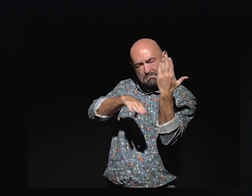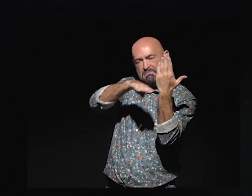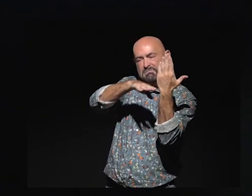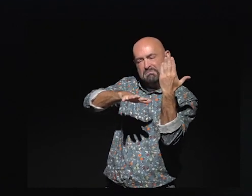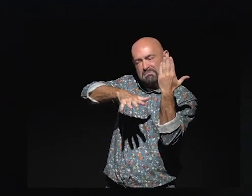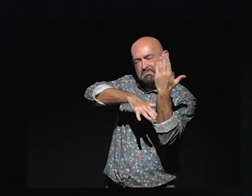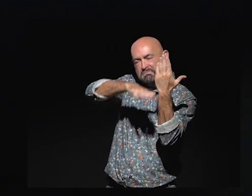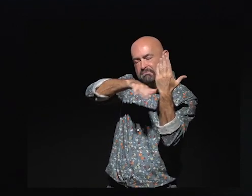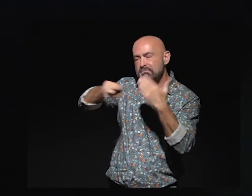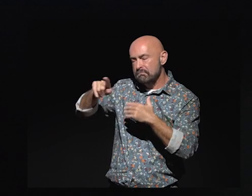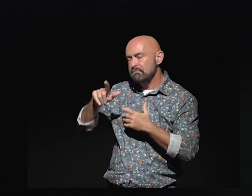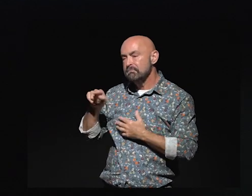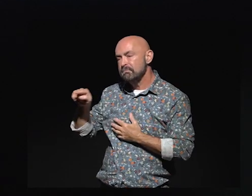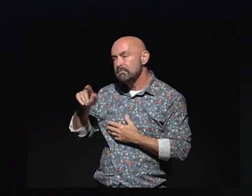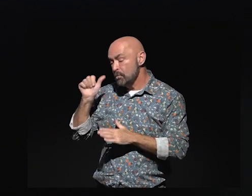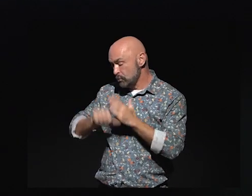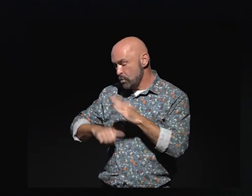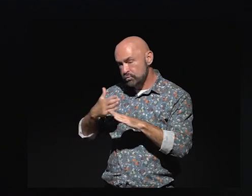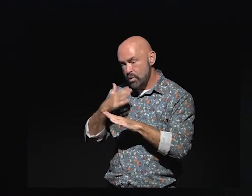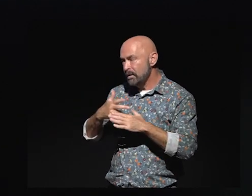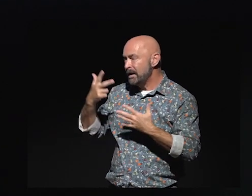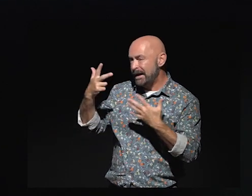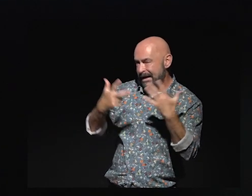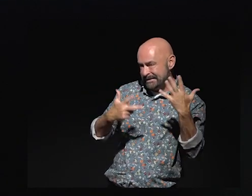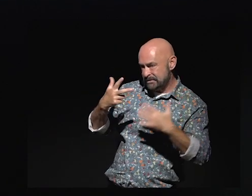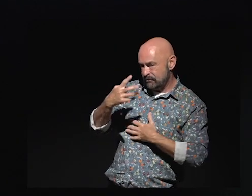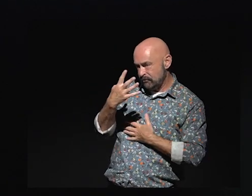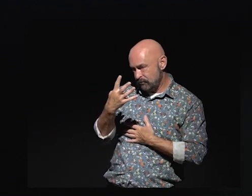And he starts work on it in 1844,